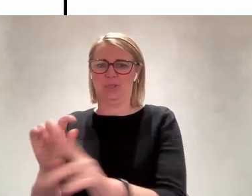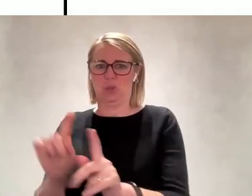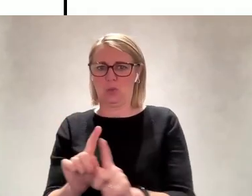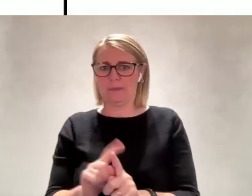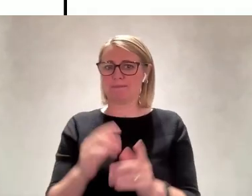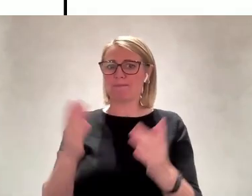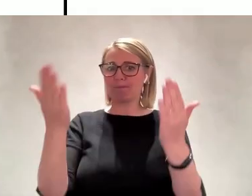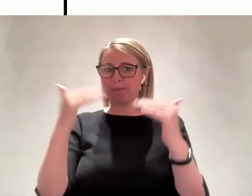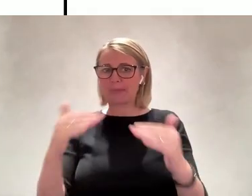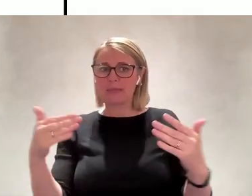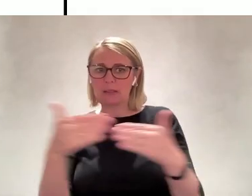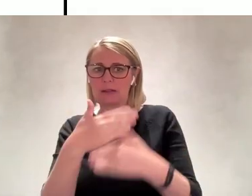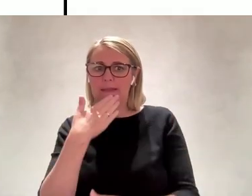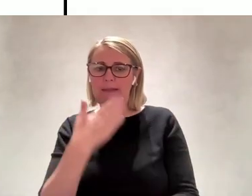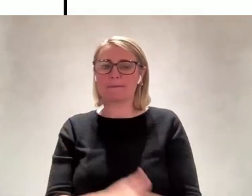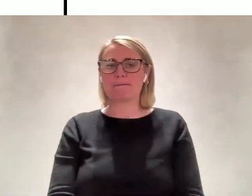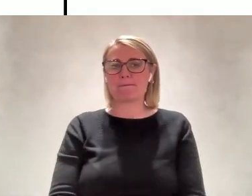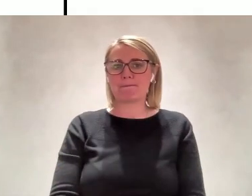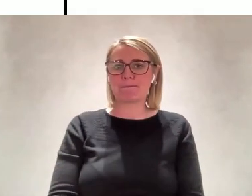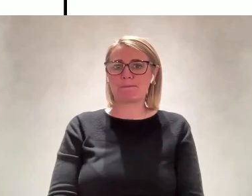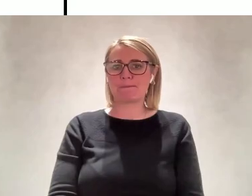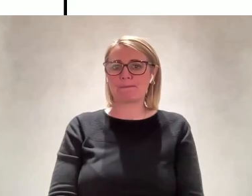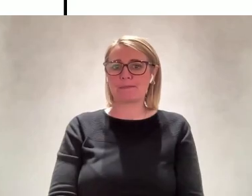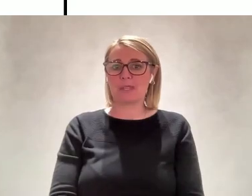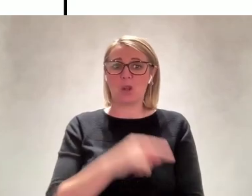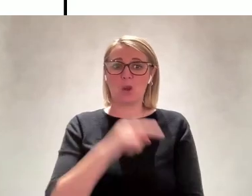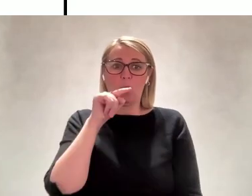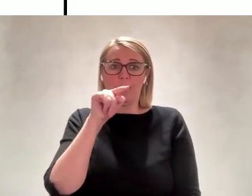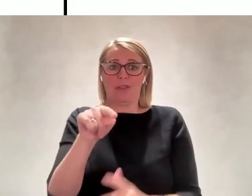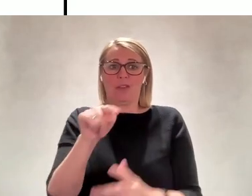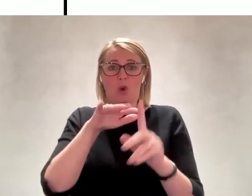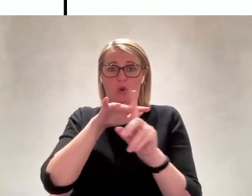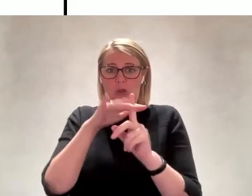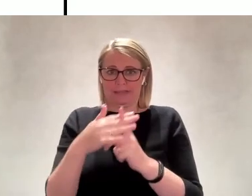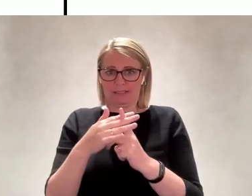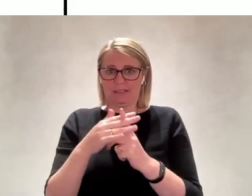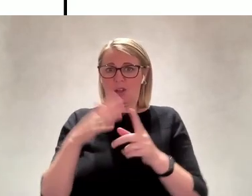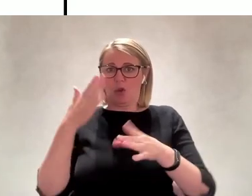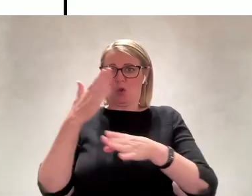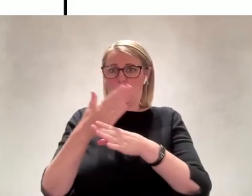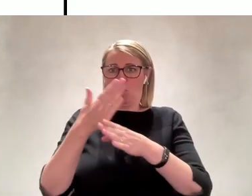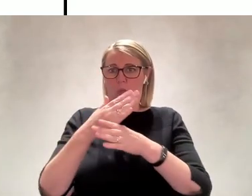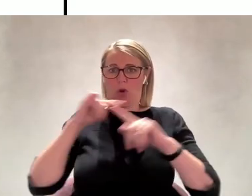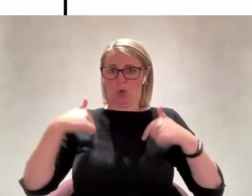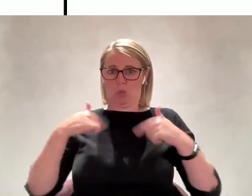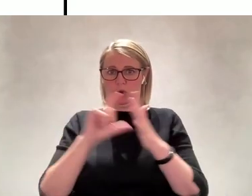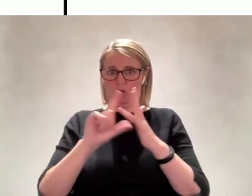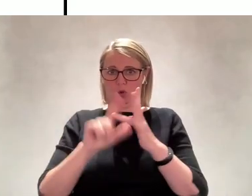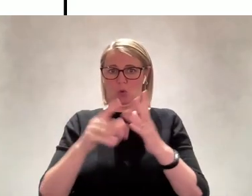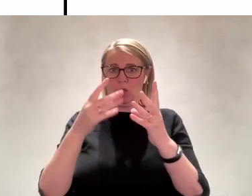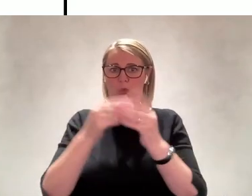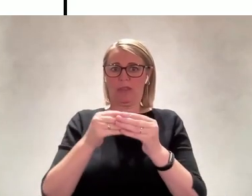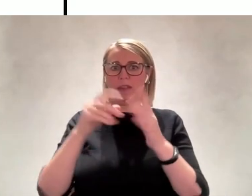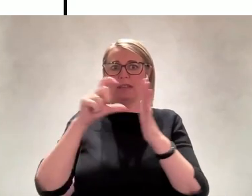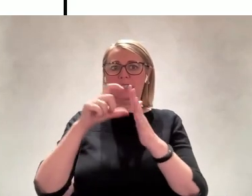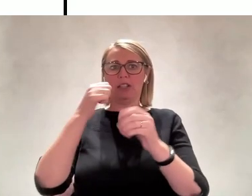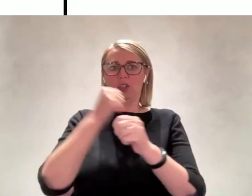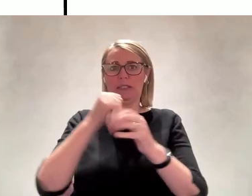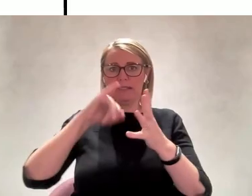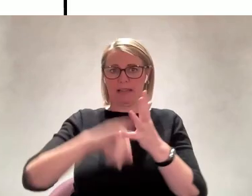On to the next slide. Thank you. So with that context, the work that we're doing within DGS